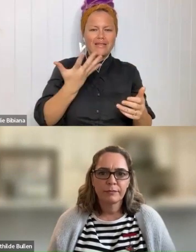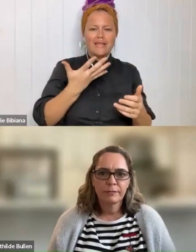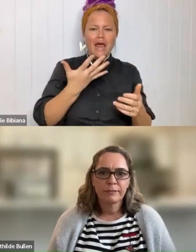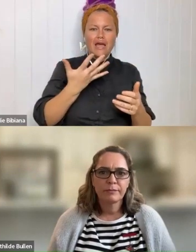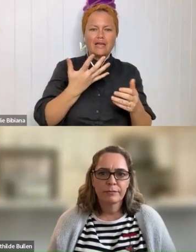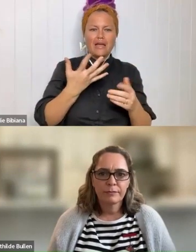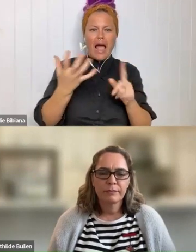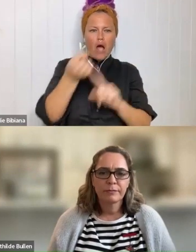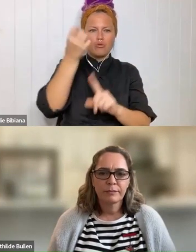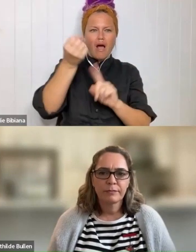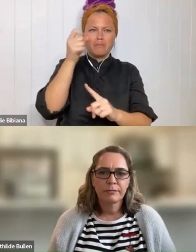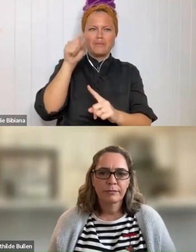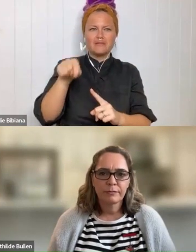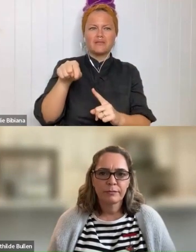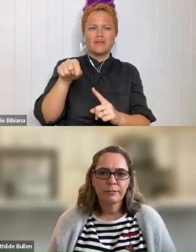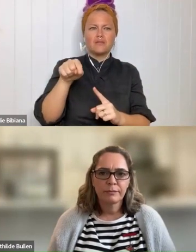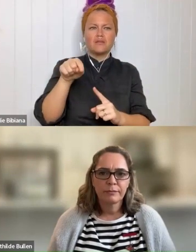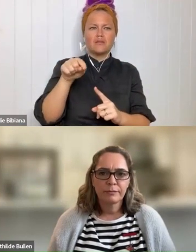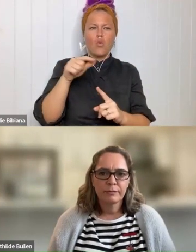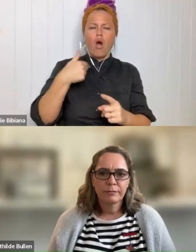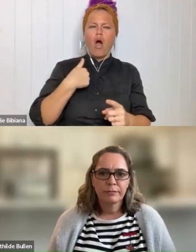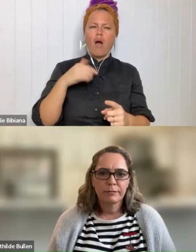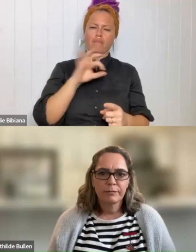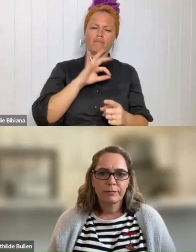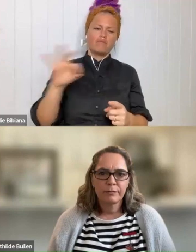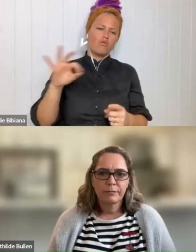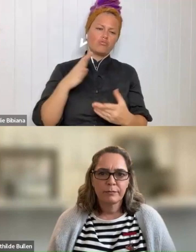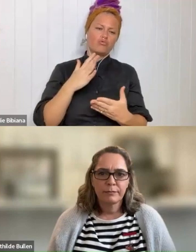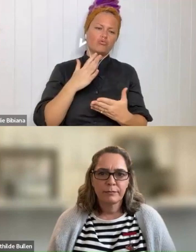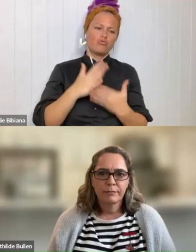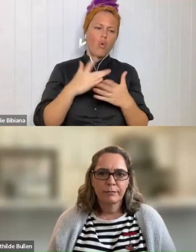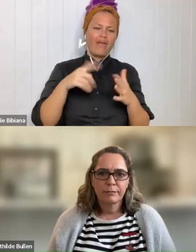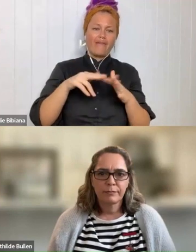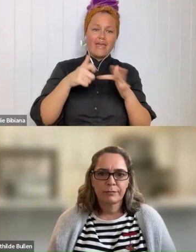from that. So I'm not sure if Kate's been publishing that